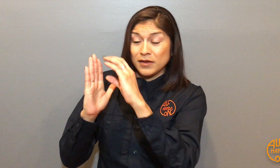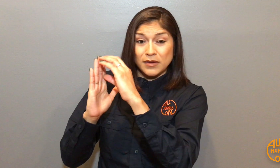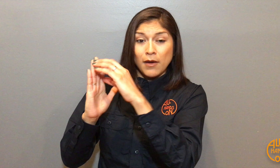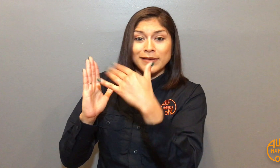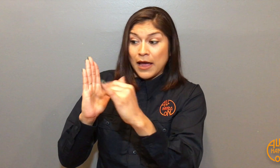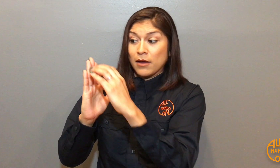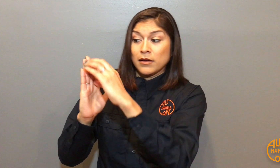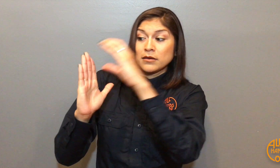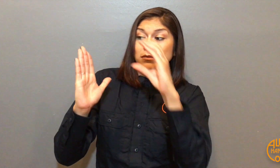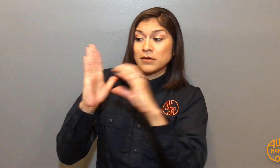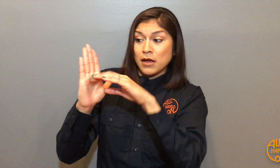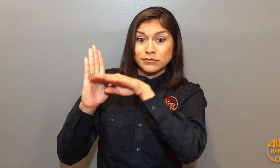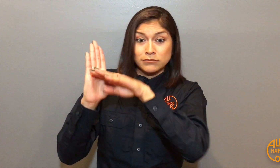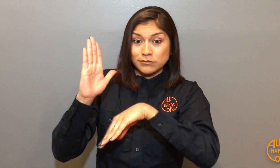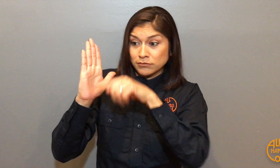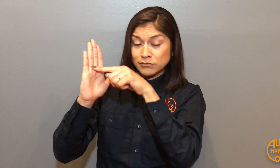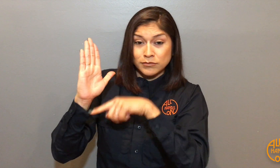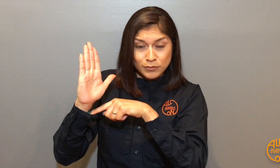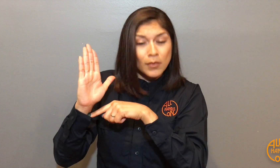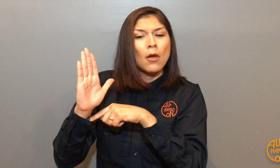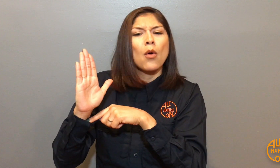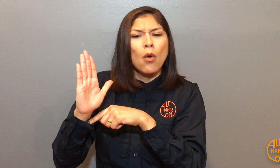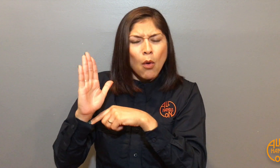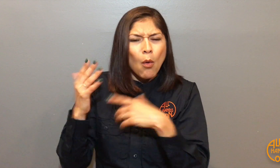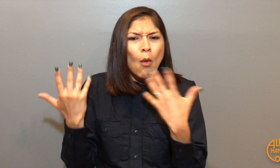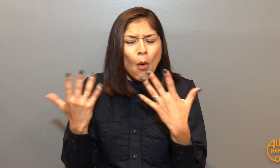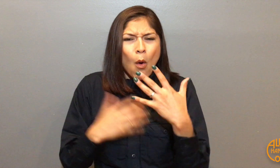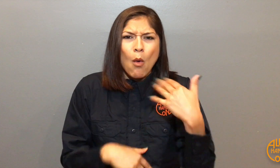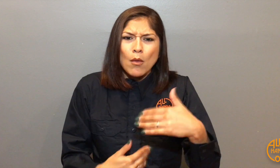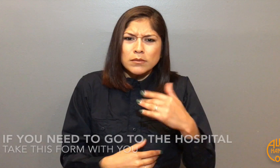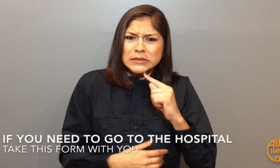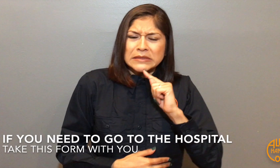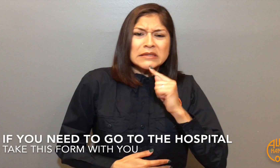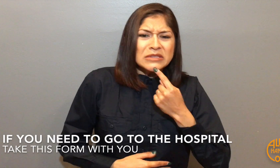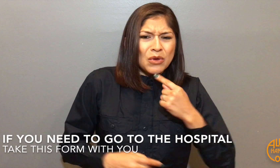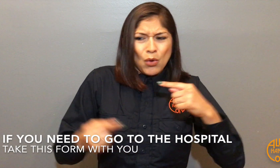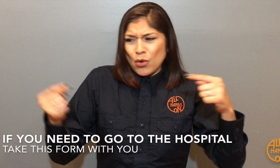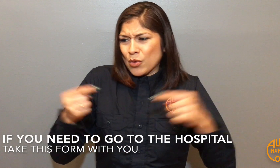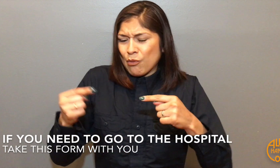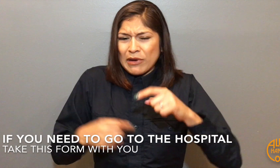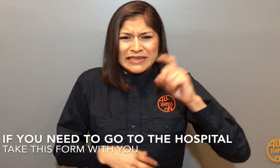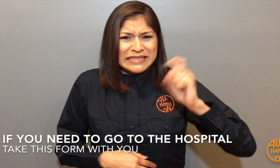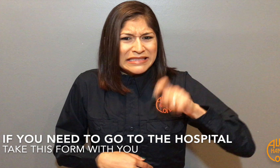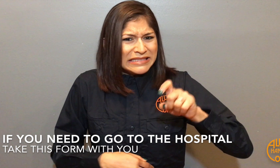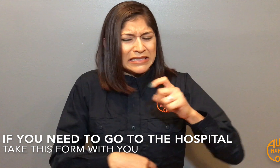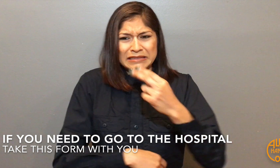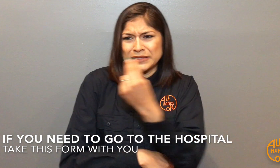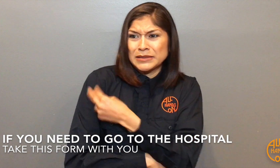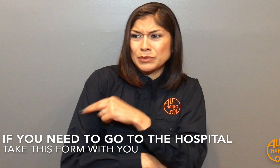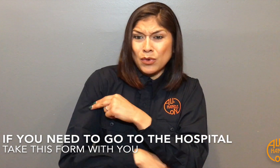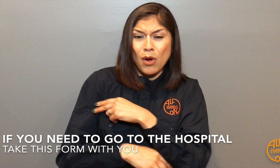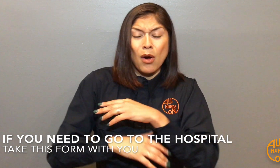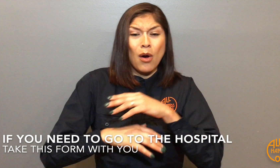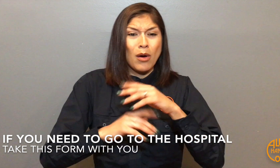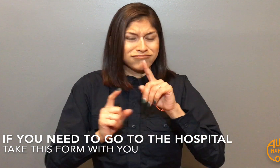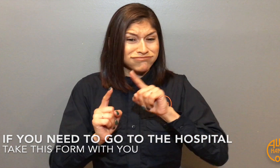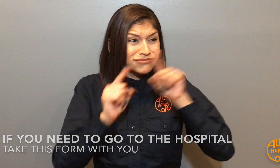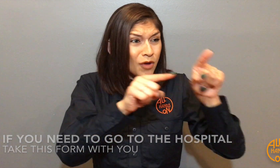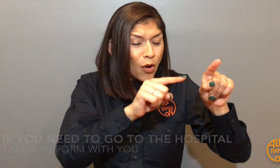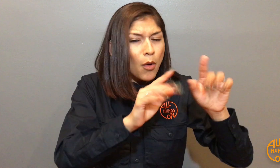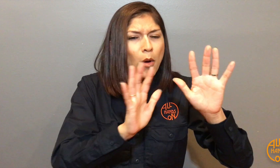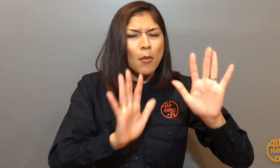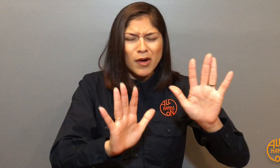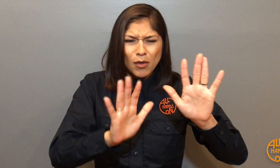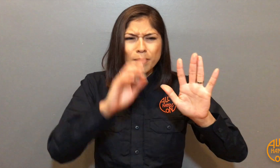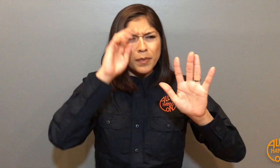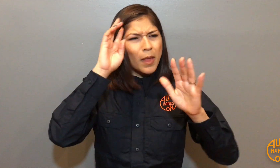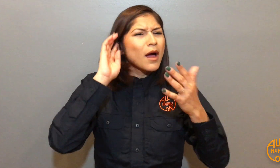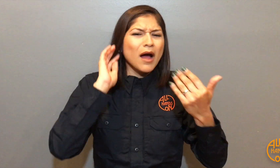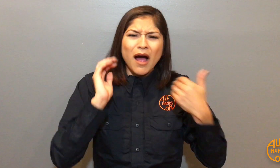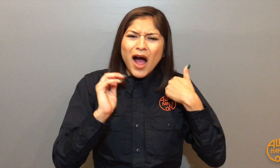once you arrive there, the second portion of this form is for severe injuries but